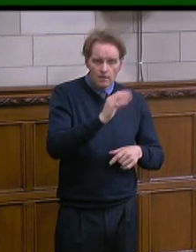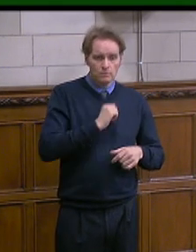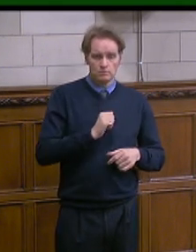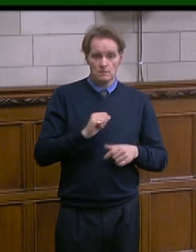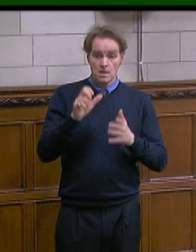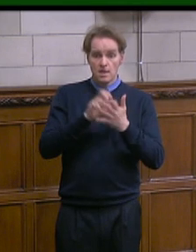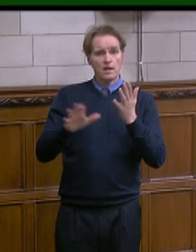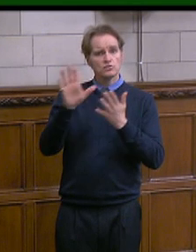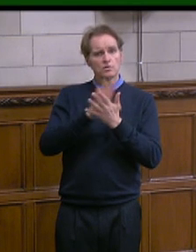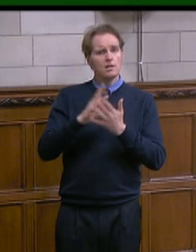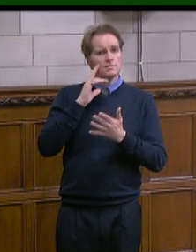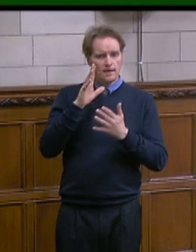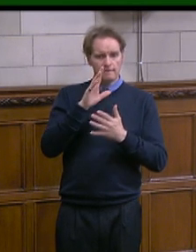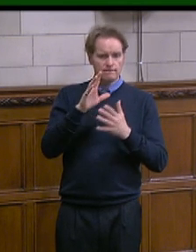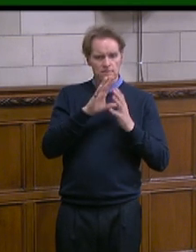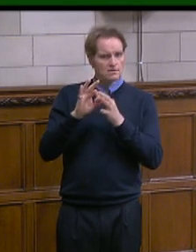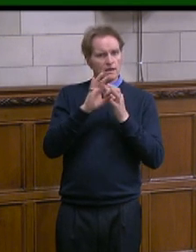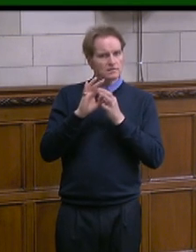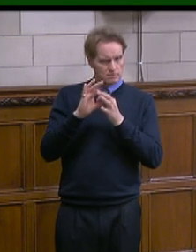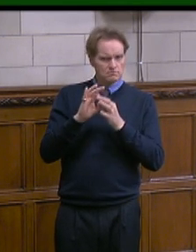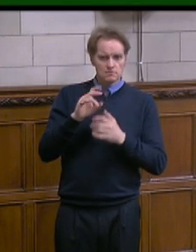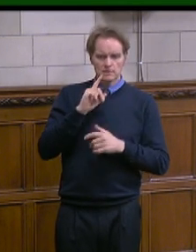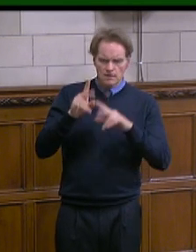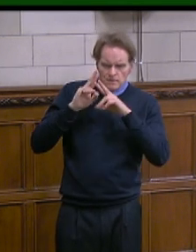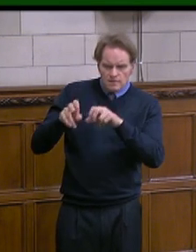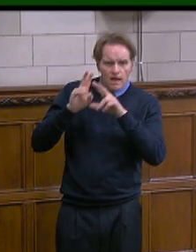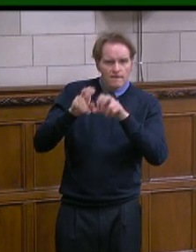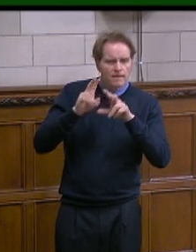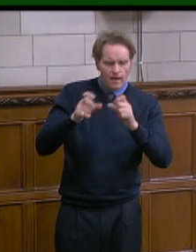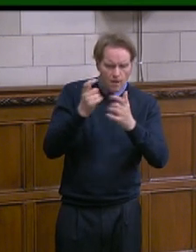National Deaf Children’s Society surveyed a lot of different children in 2016 and found